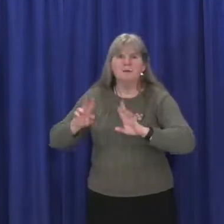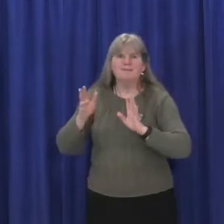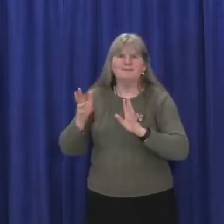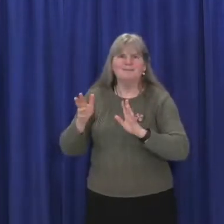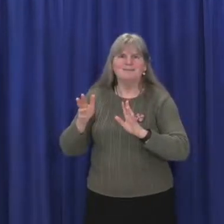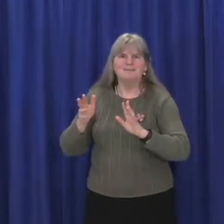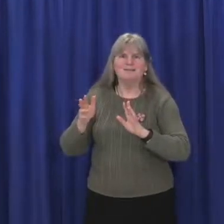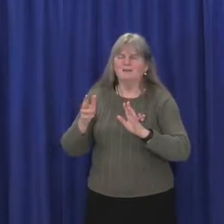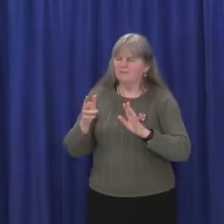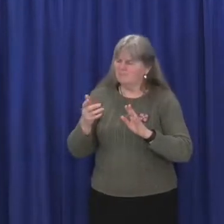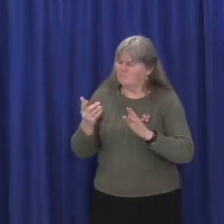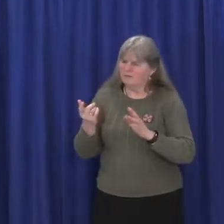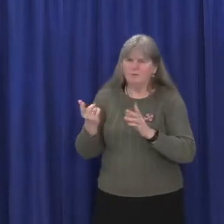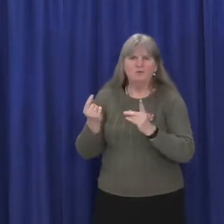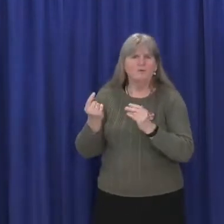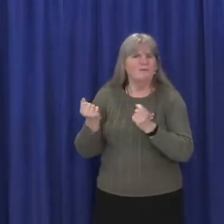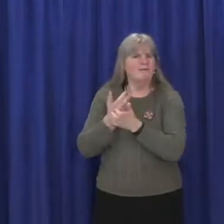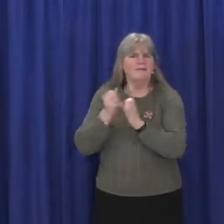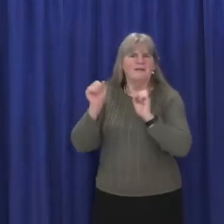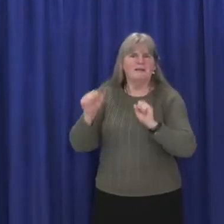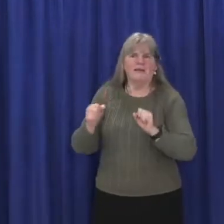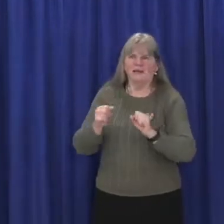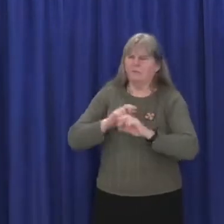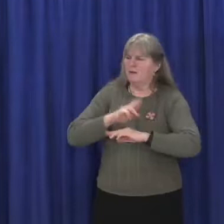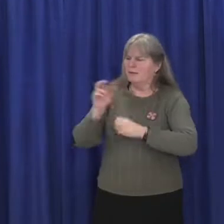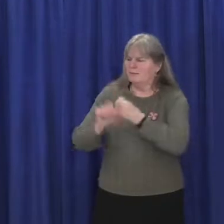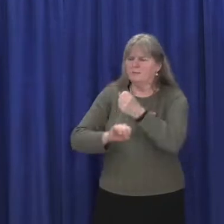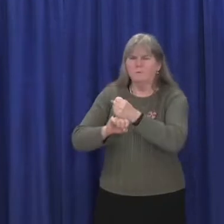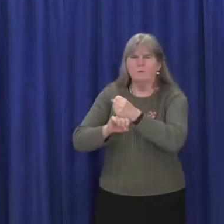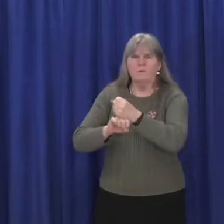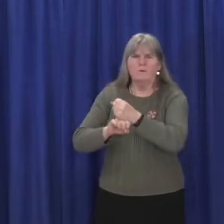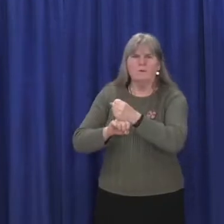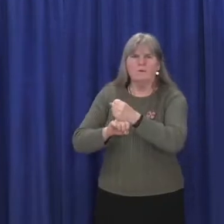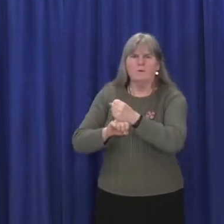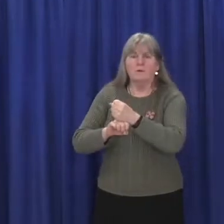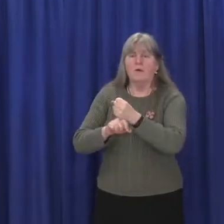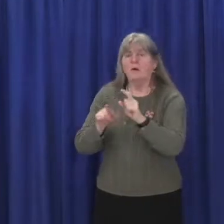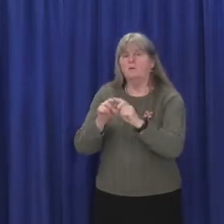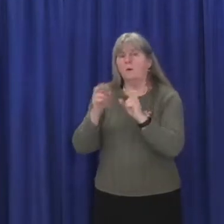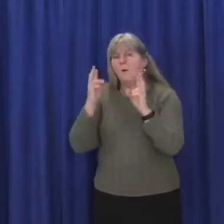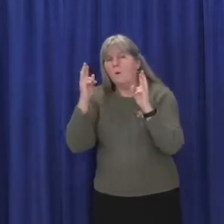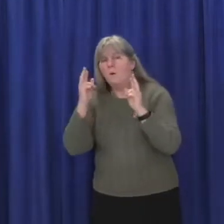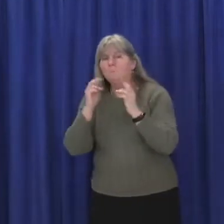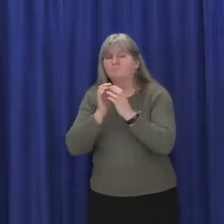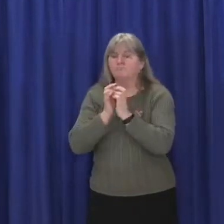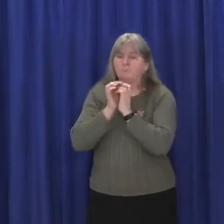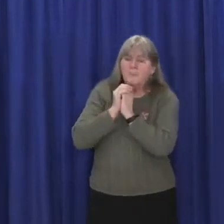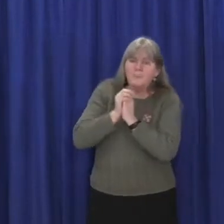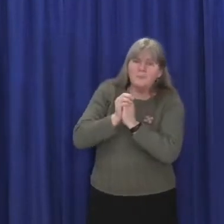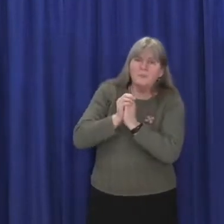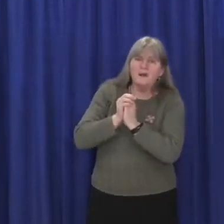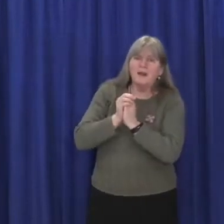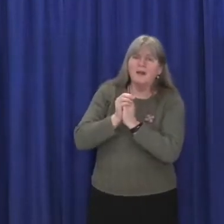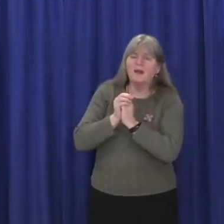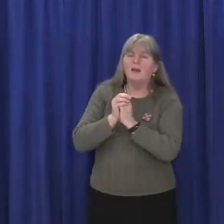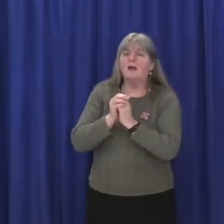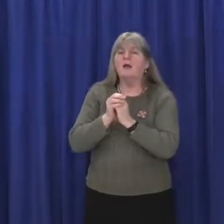in this circumstance. And as well as hope and pray for the best outcome, we use the science and the evidence to protect